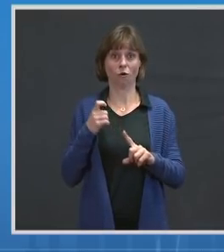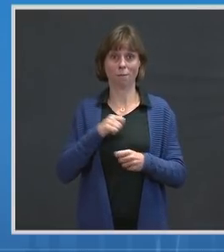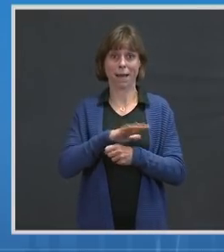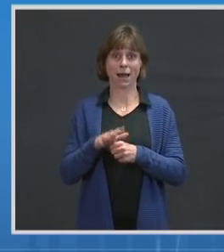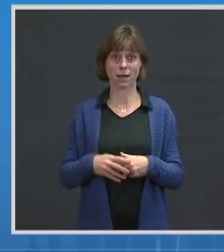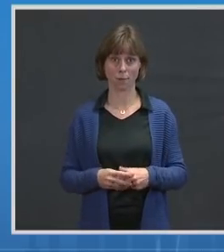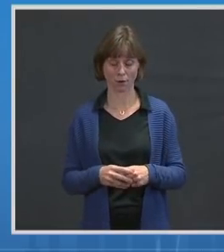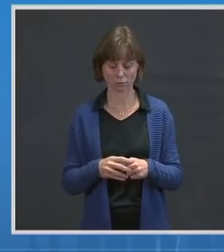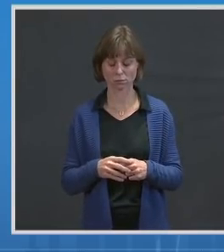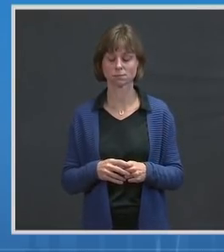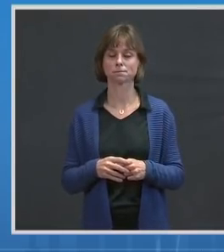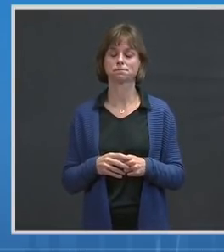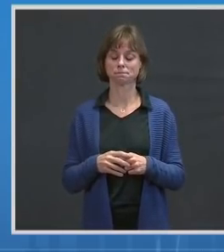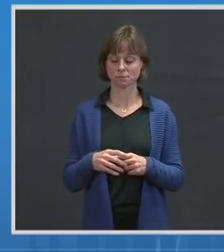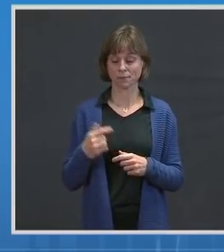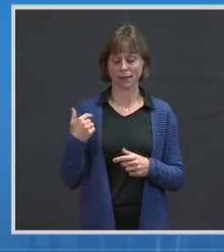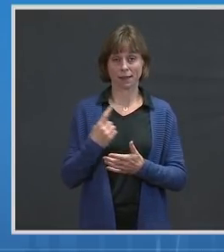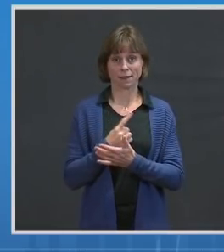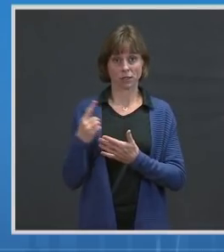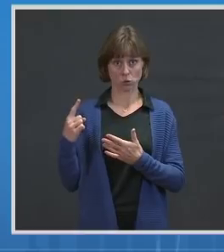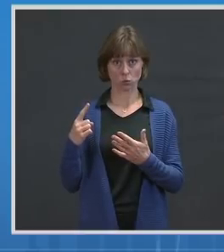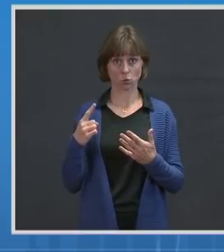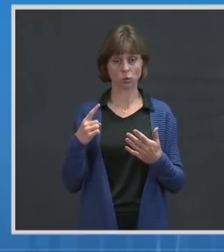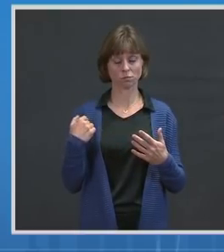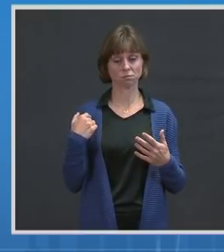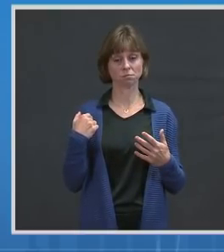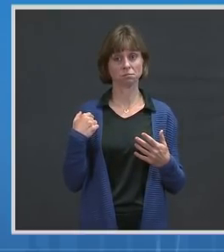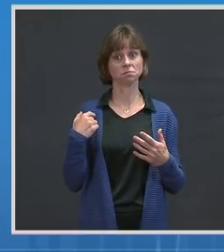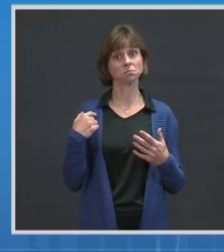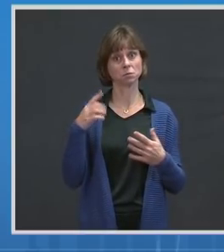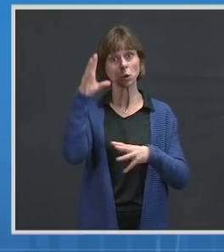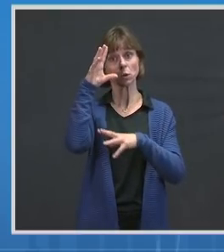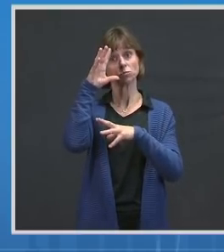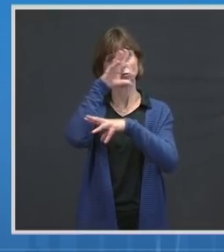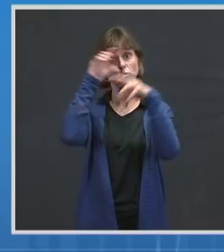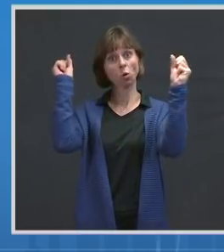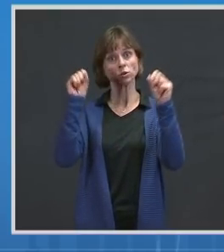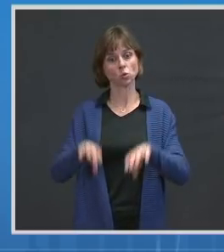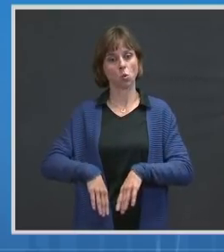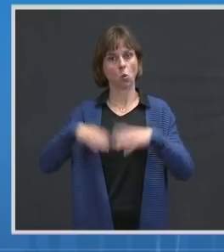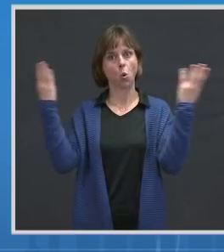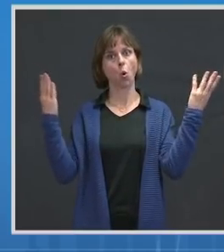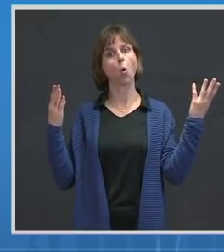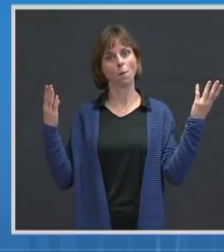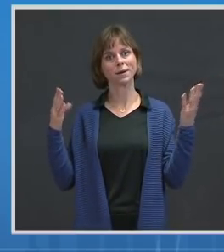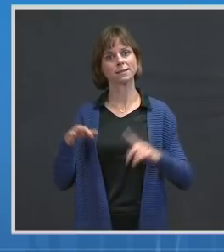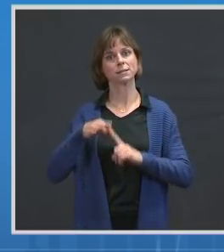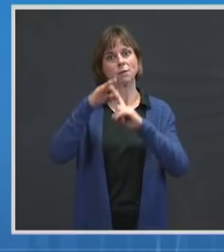a Special Enrollment Period to get more people covered. Between now and May 15th,